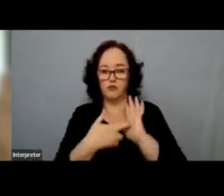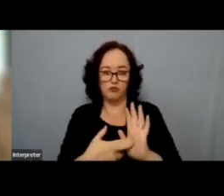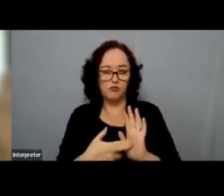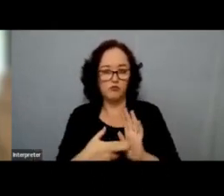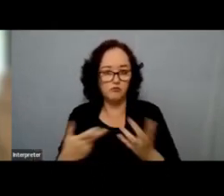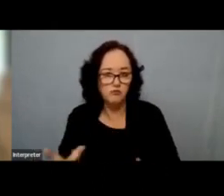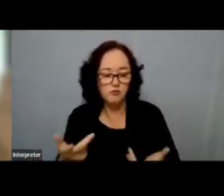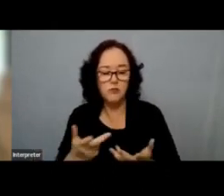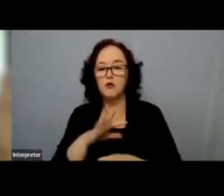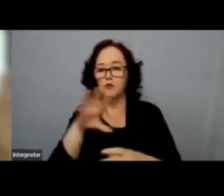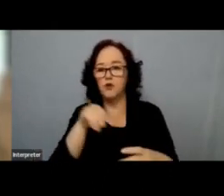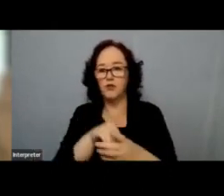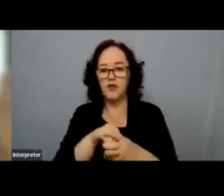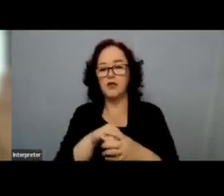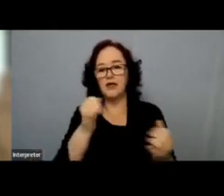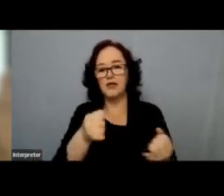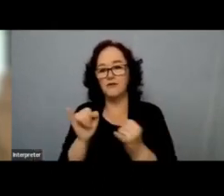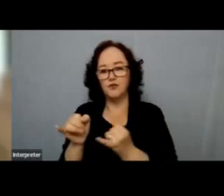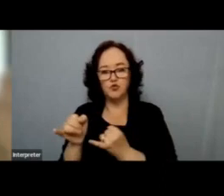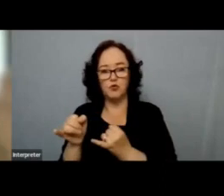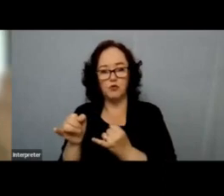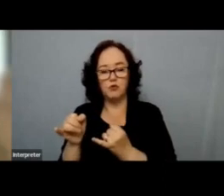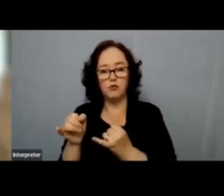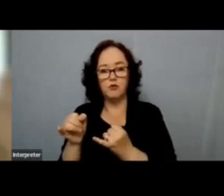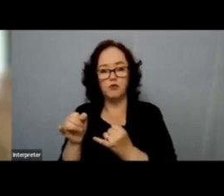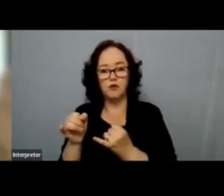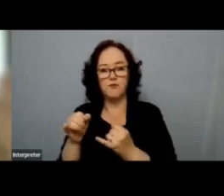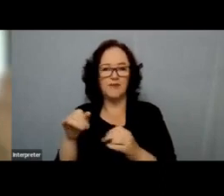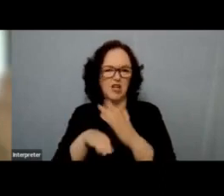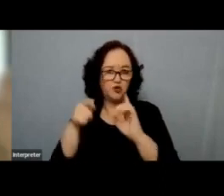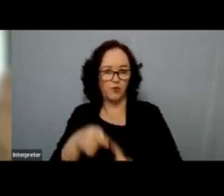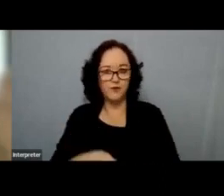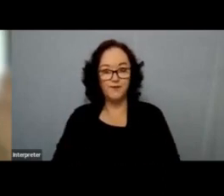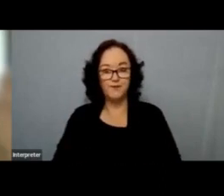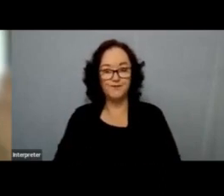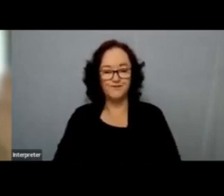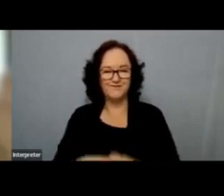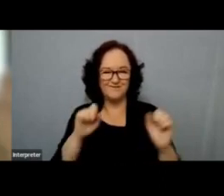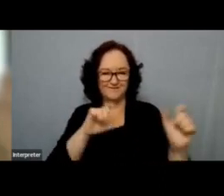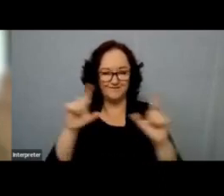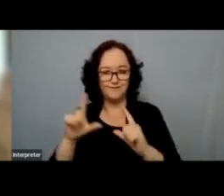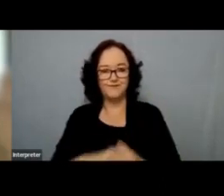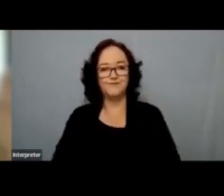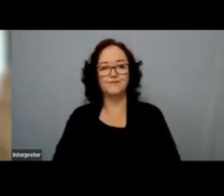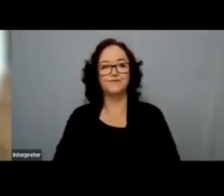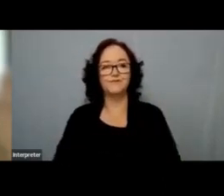those individual entry points. Next slide. The bottom of the